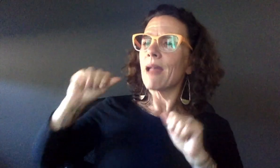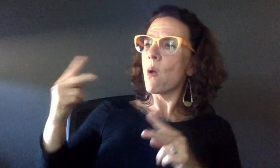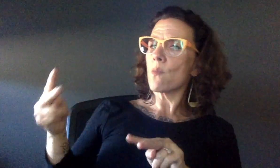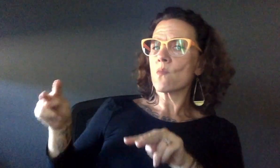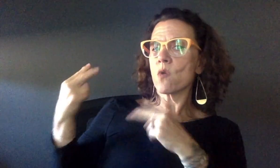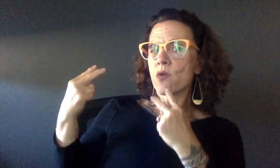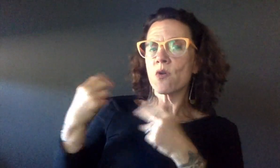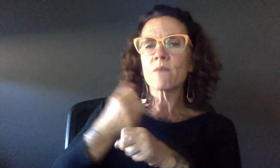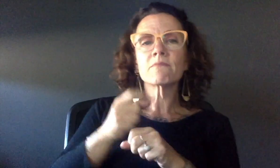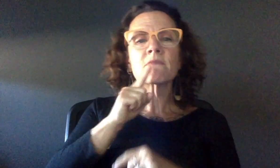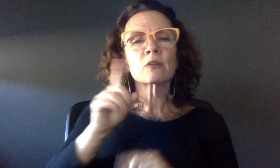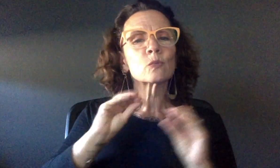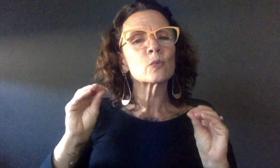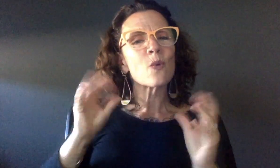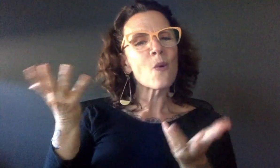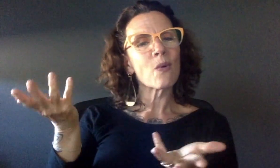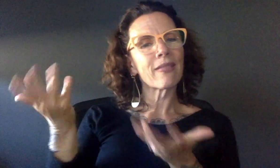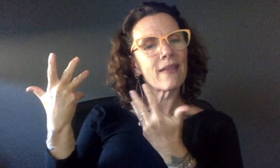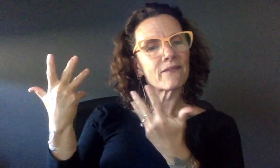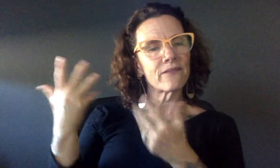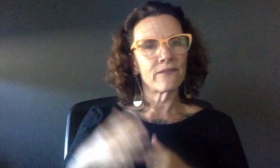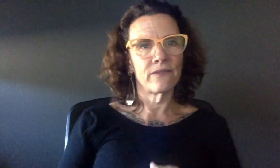for making sure that nobody gets left behind.